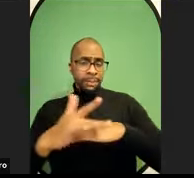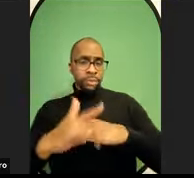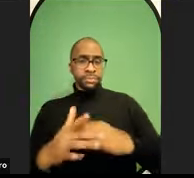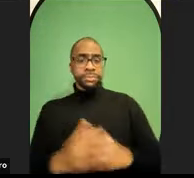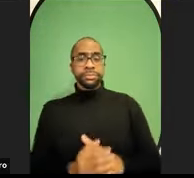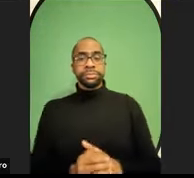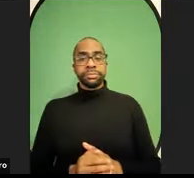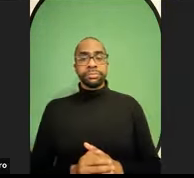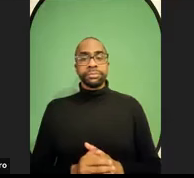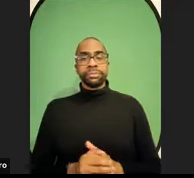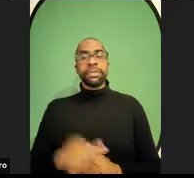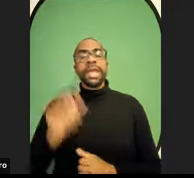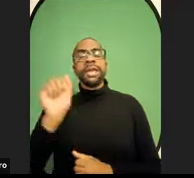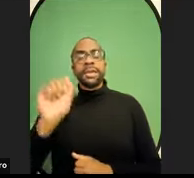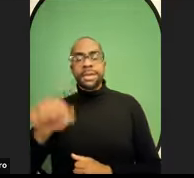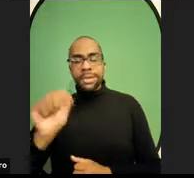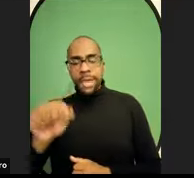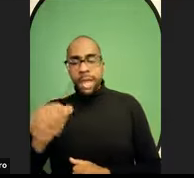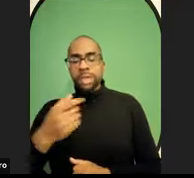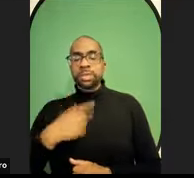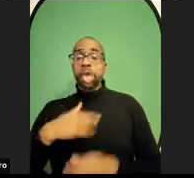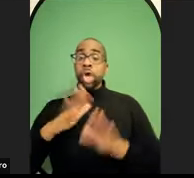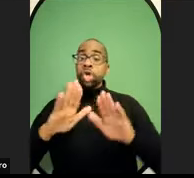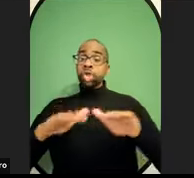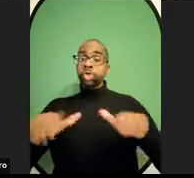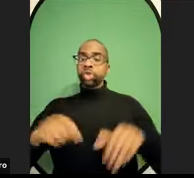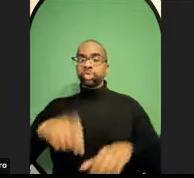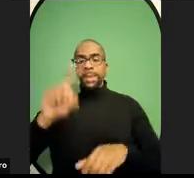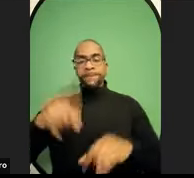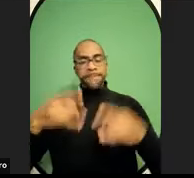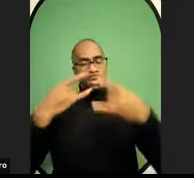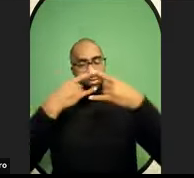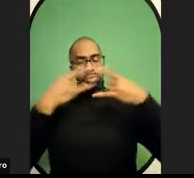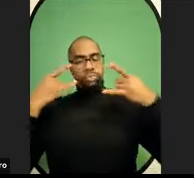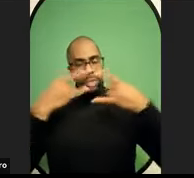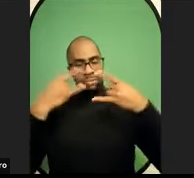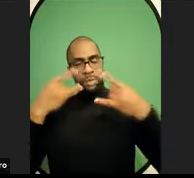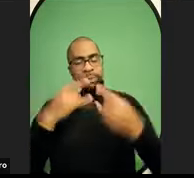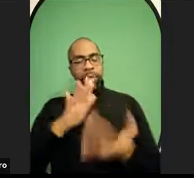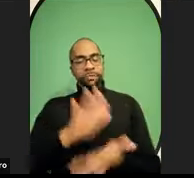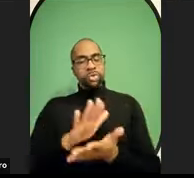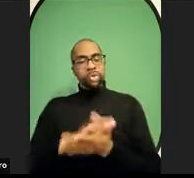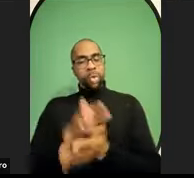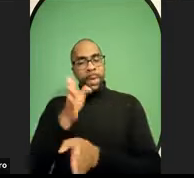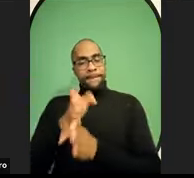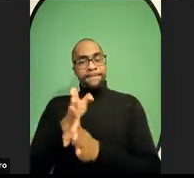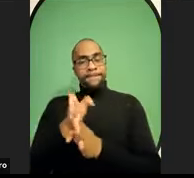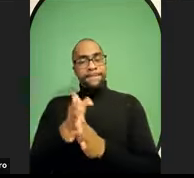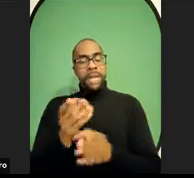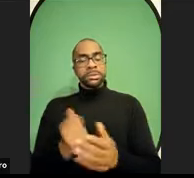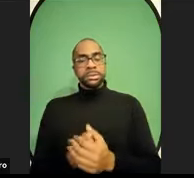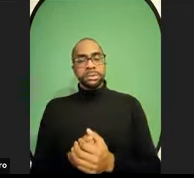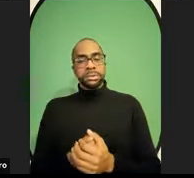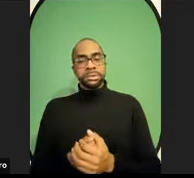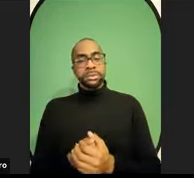types of things. And, and, yes And, and, yes, schools And, and, yes, school children should be wearing their masks in the school.